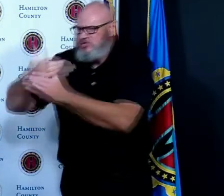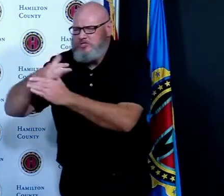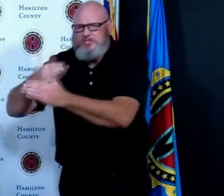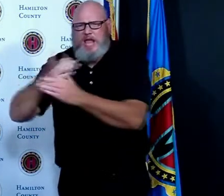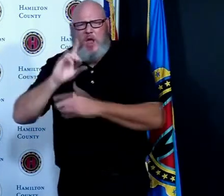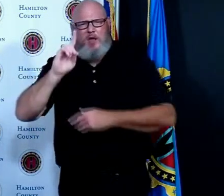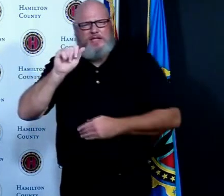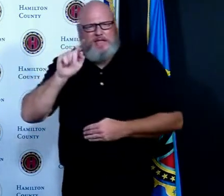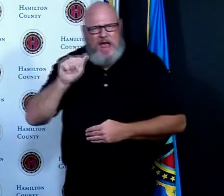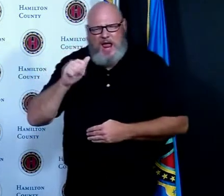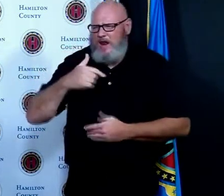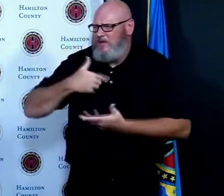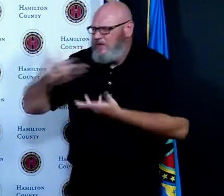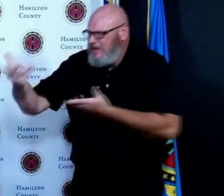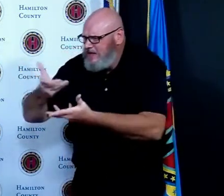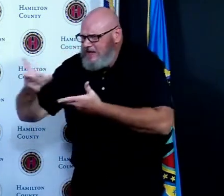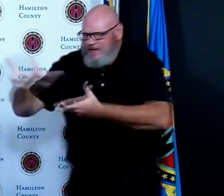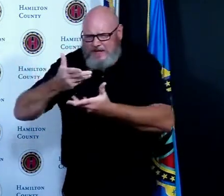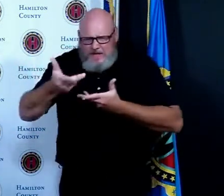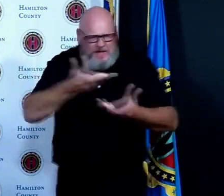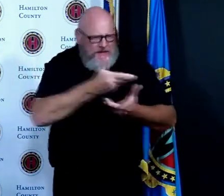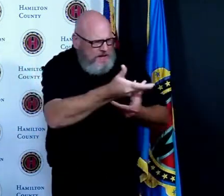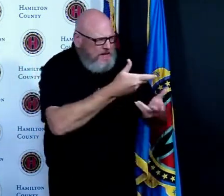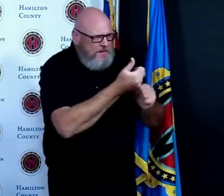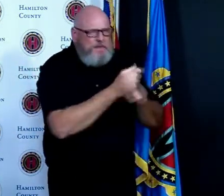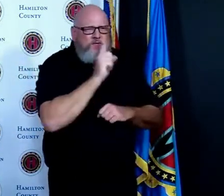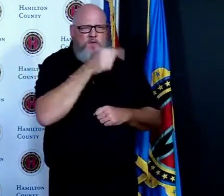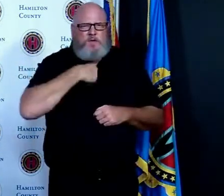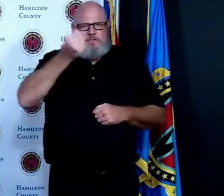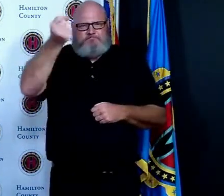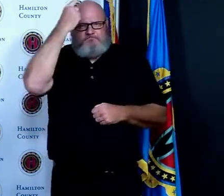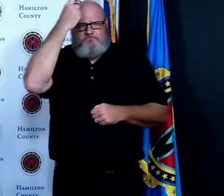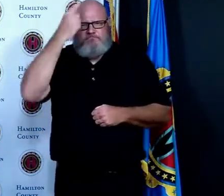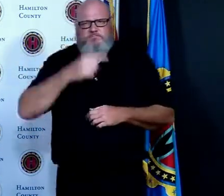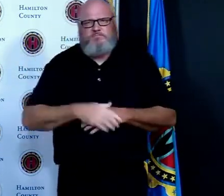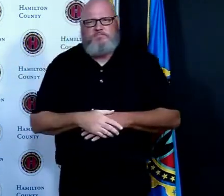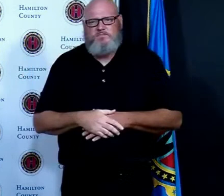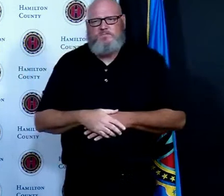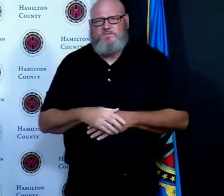our community we meet at least twice a week there are more than 300 people working at different